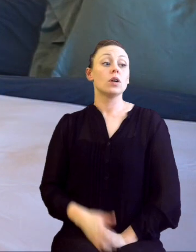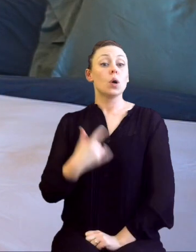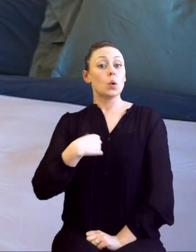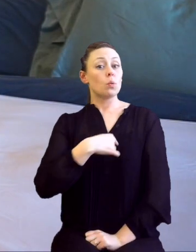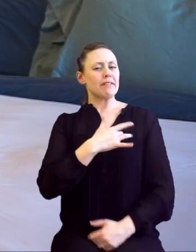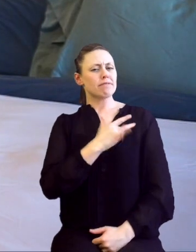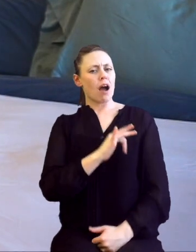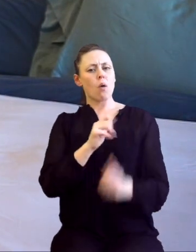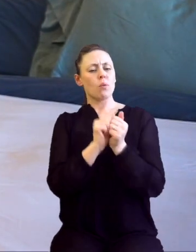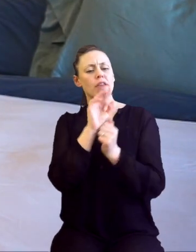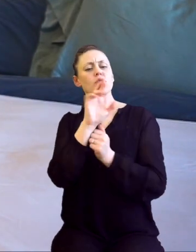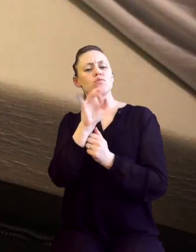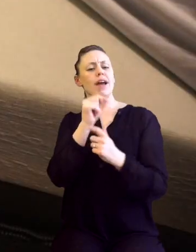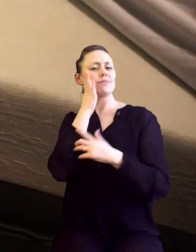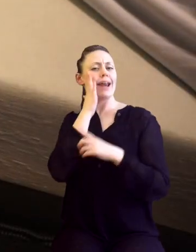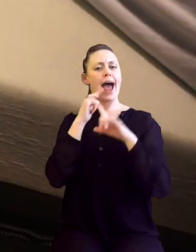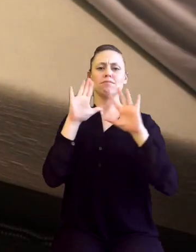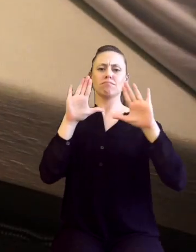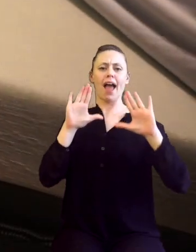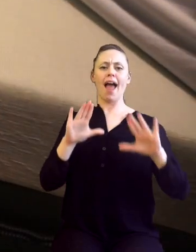that the ReST bed provided excellent pressure relief to all of our pressure